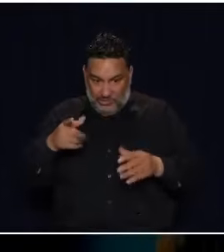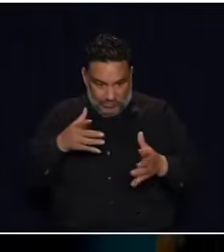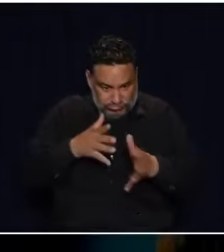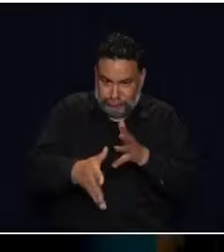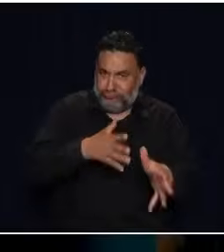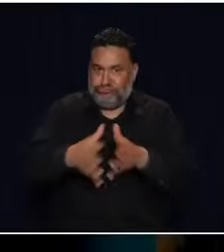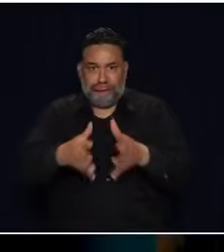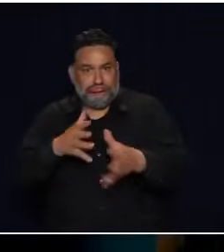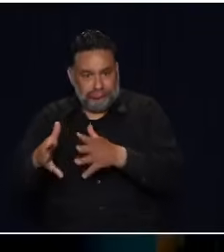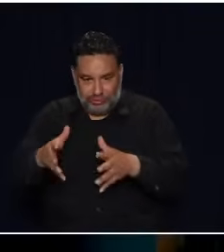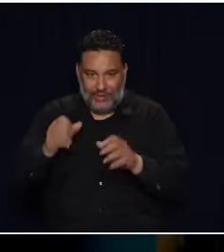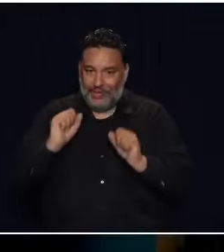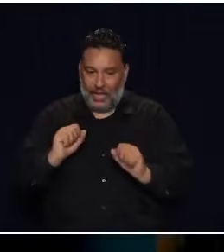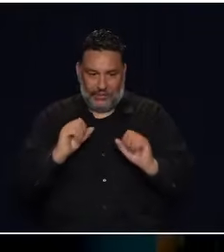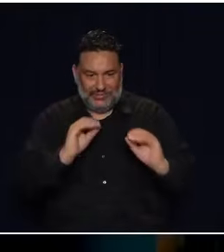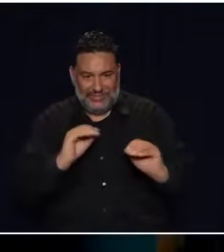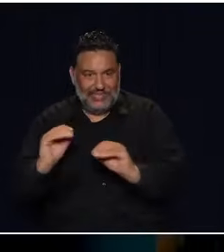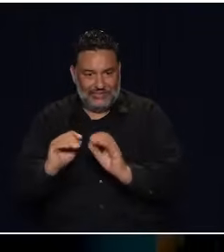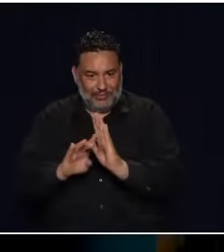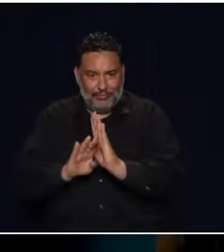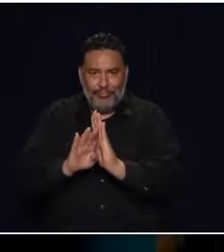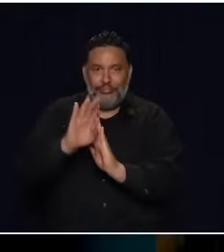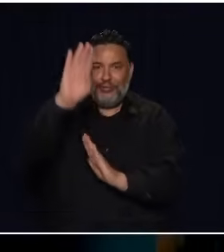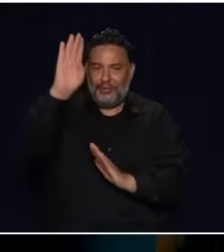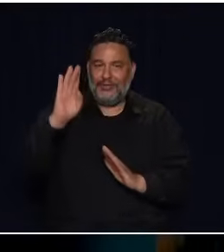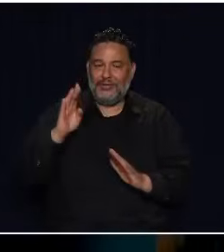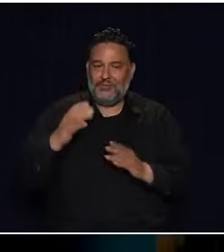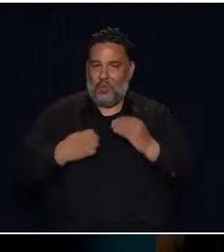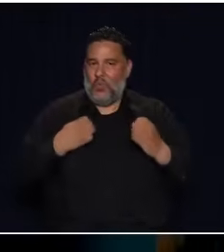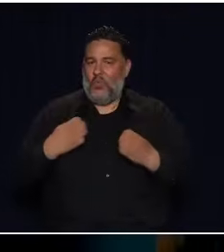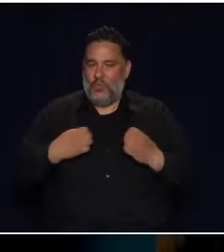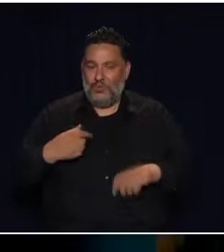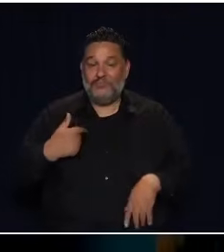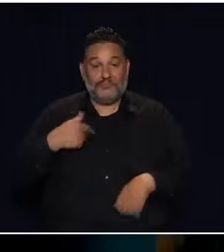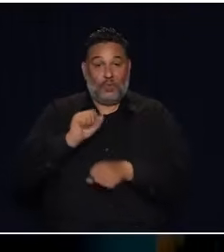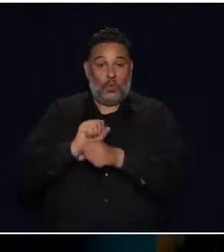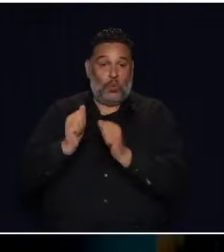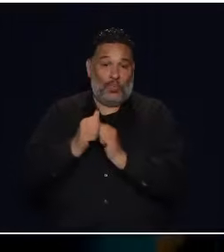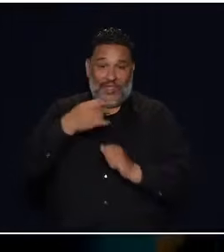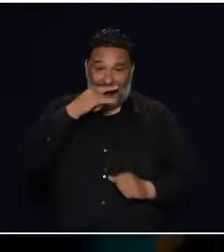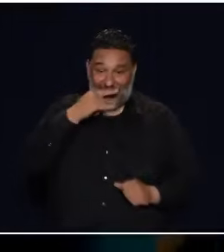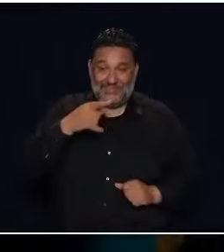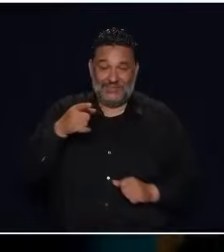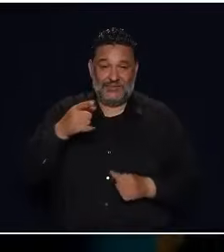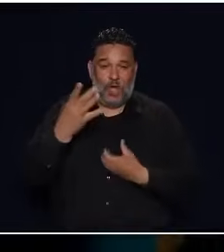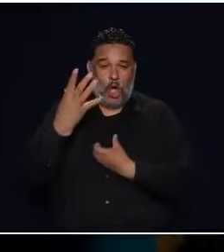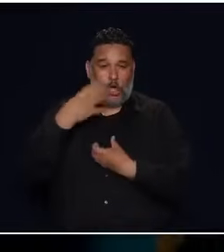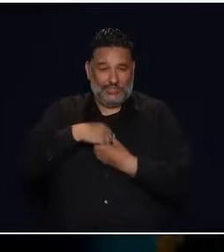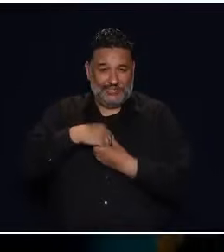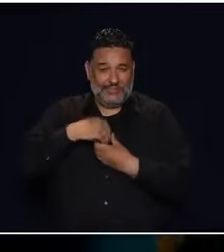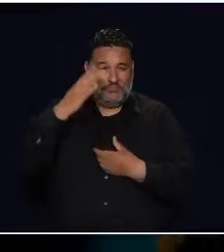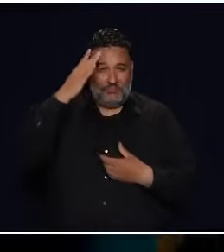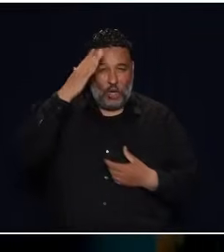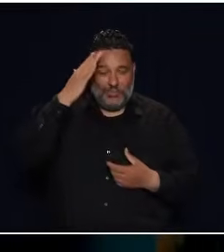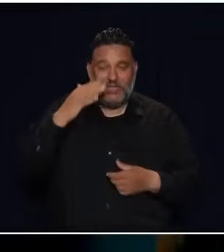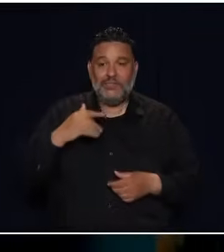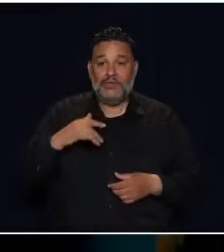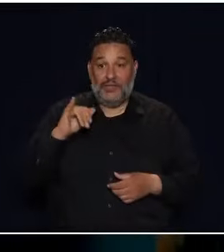SHOW LOVE FOR YOUR CHILD AND HELP THEM GROW AND HELP THEM BECOME SUCCESSFUL ADULTS AND